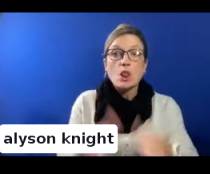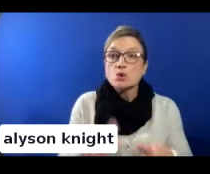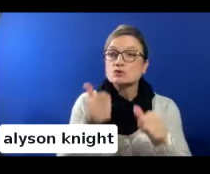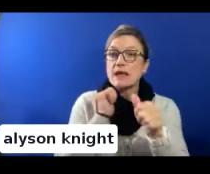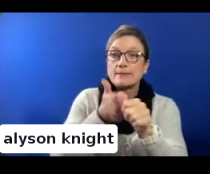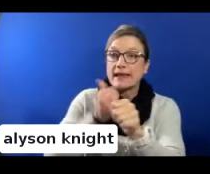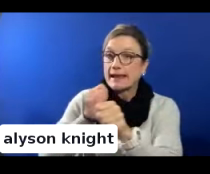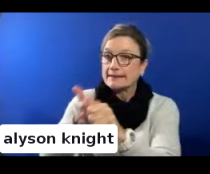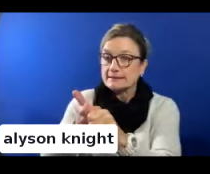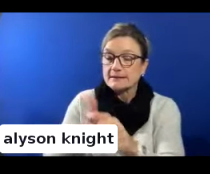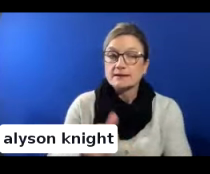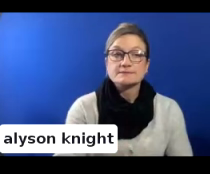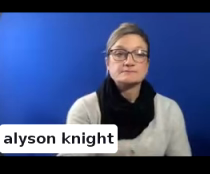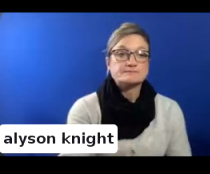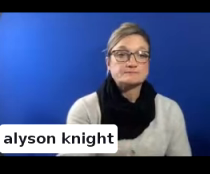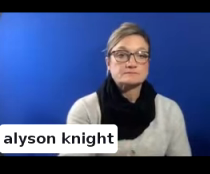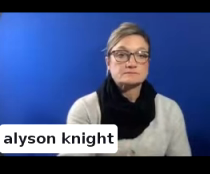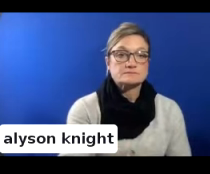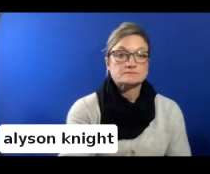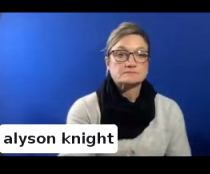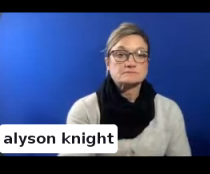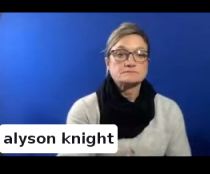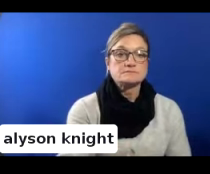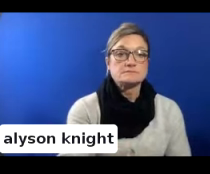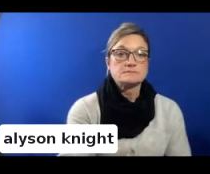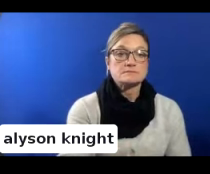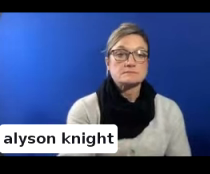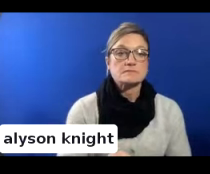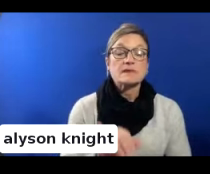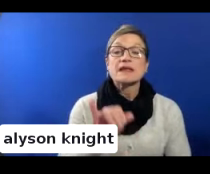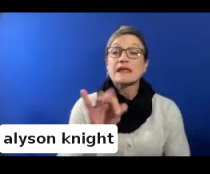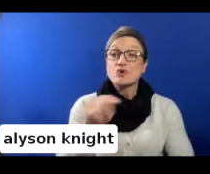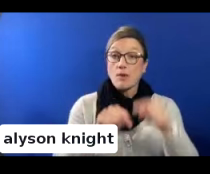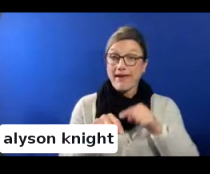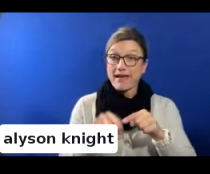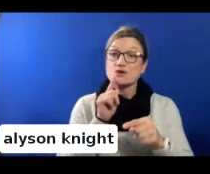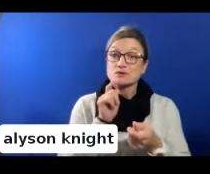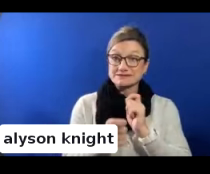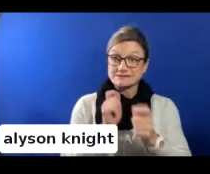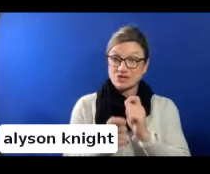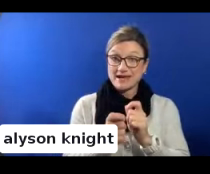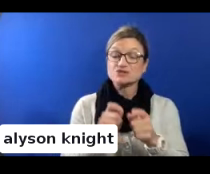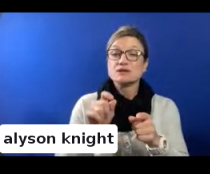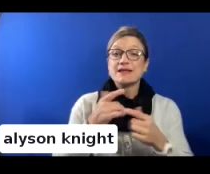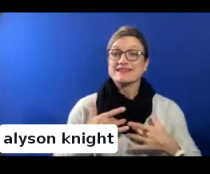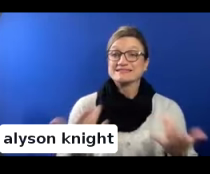Once you go back, you will see the status changed from assigned to draft.